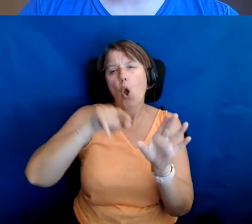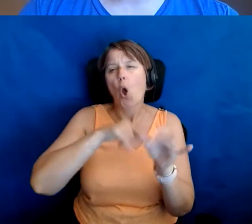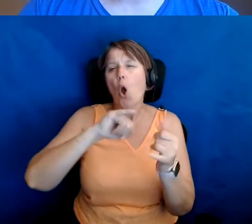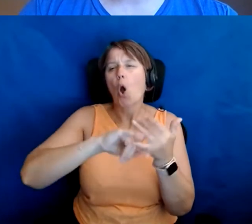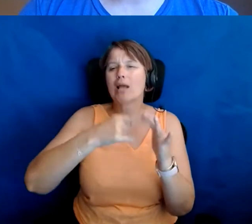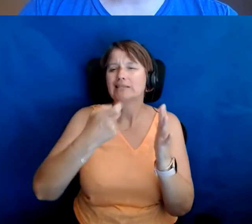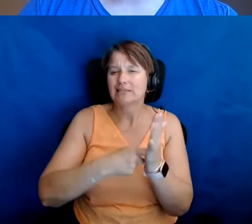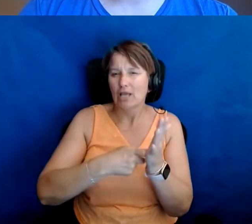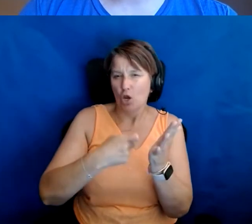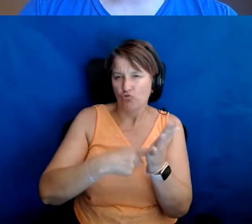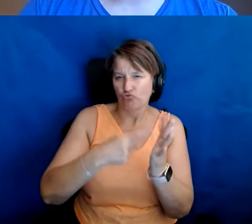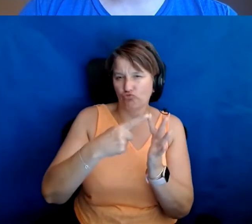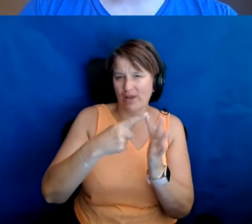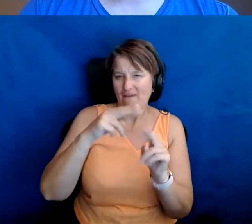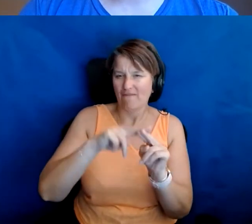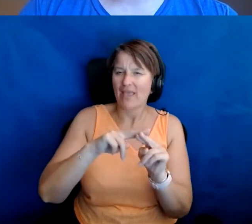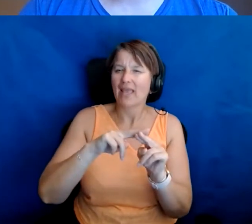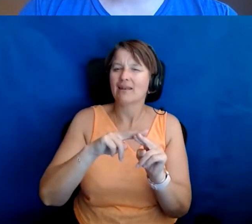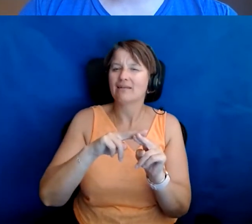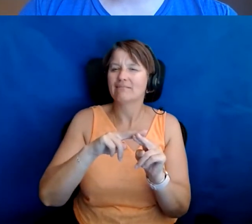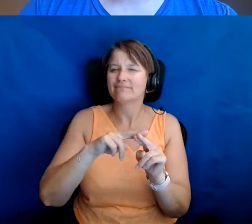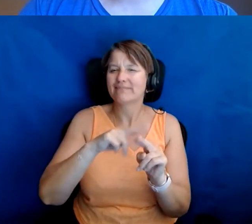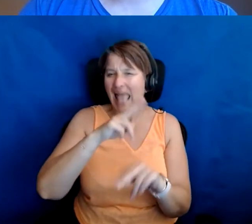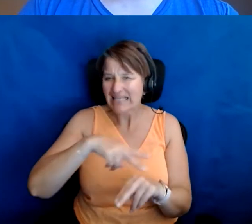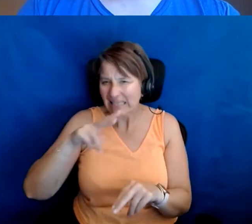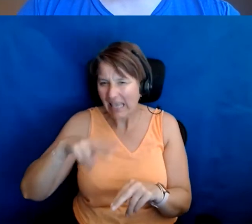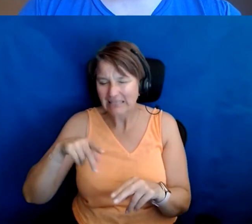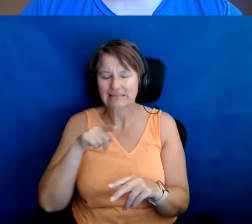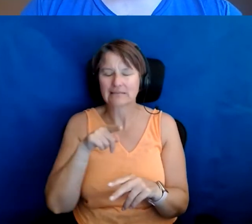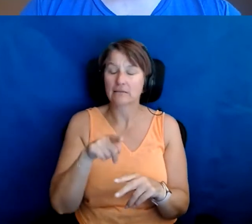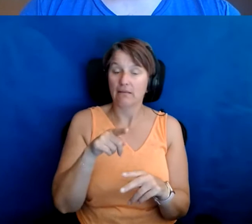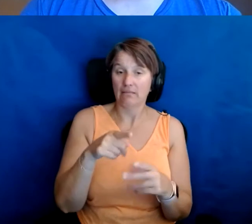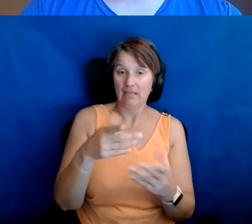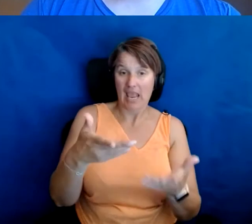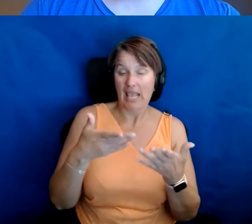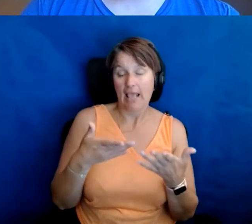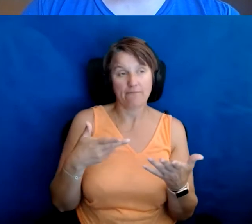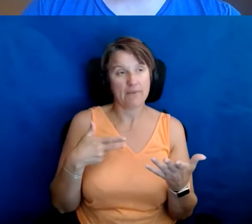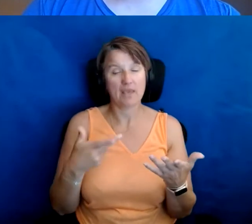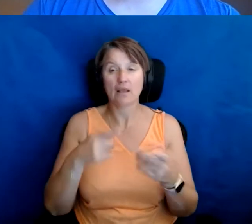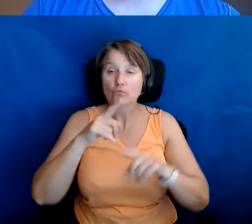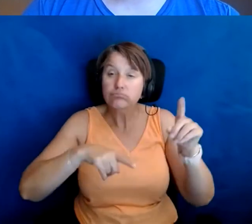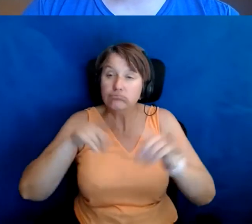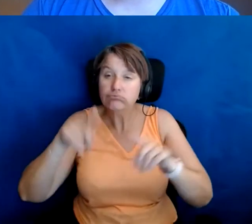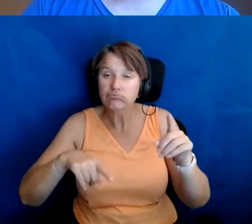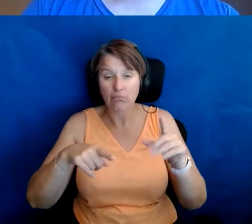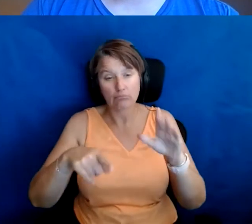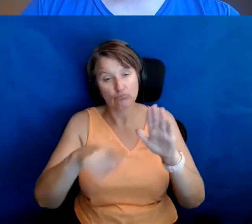so that they're just doing purely ecological-based projects, but they just gave me all the different hoops to that I'd need to jump through